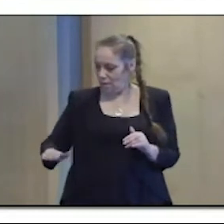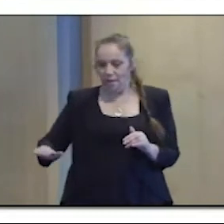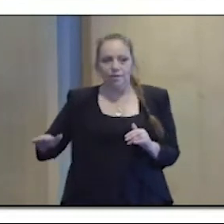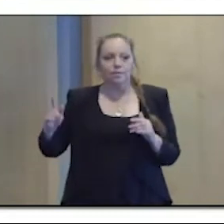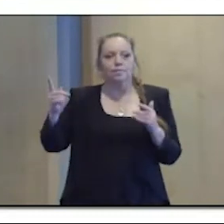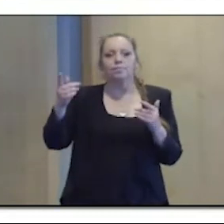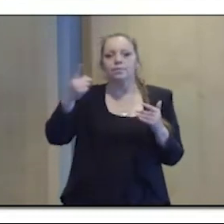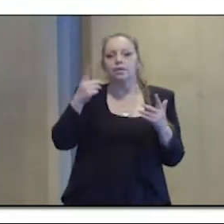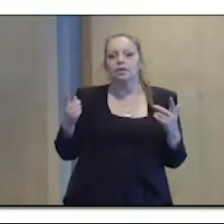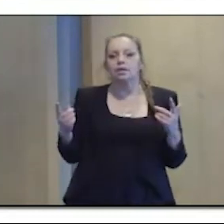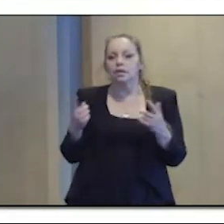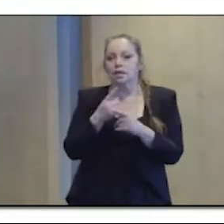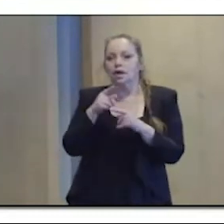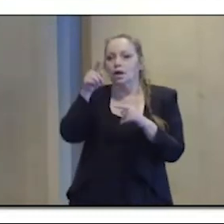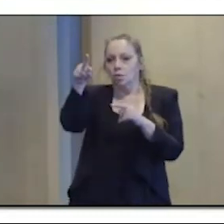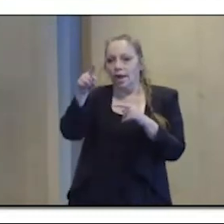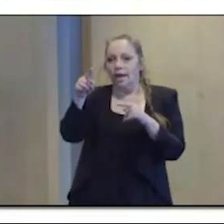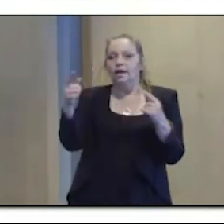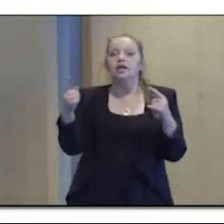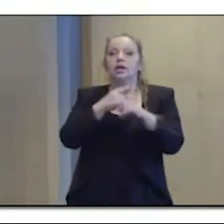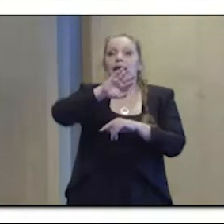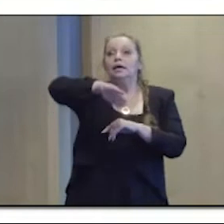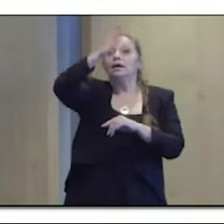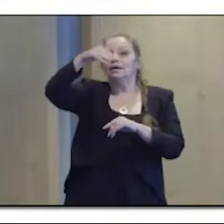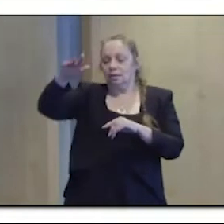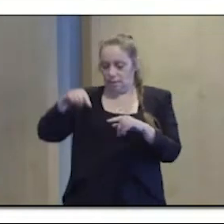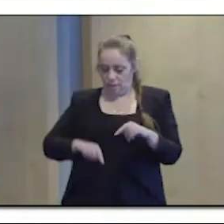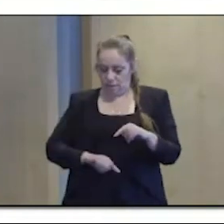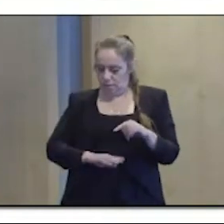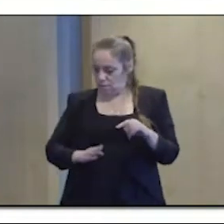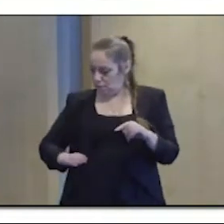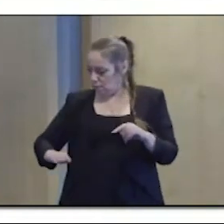to the plain is the equator. So if you like the northern hemisphere and the southern hemisphere.